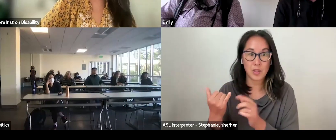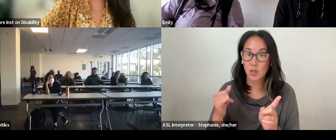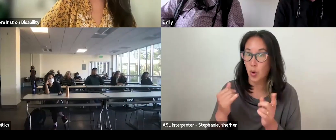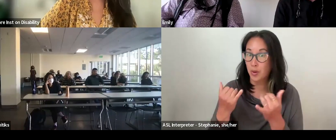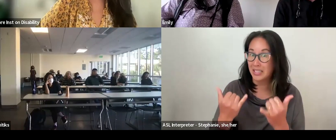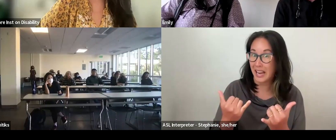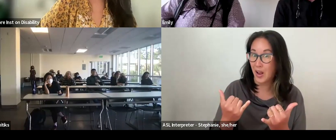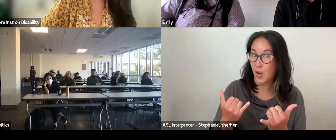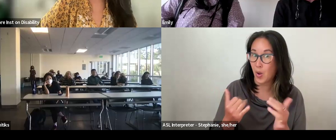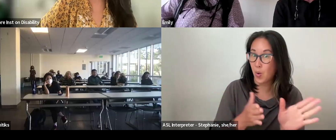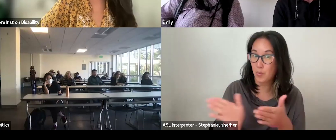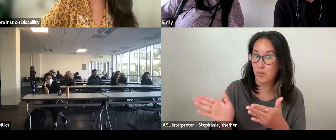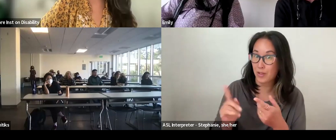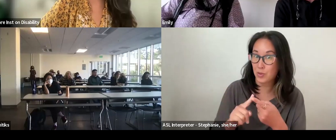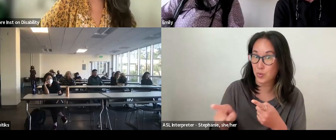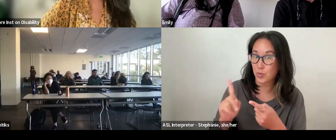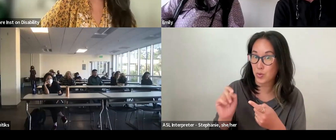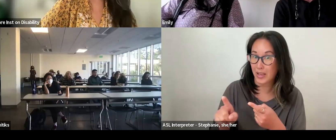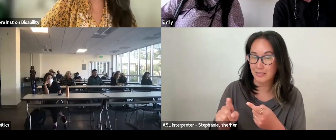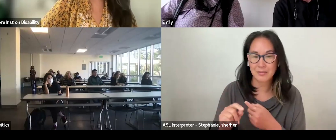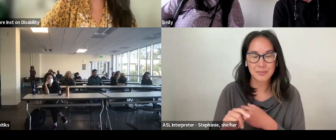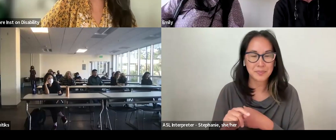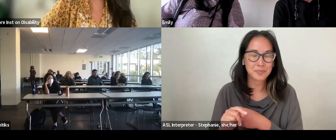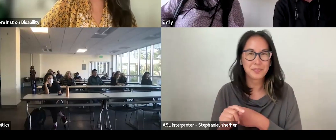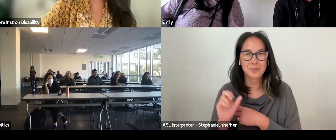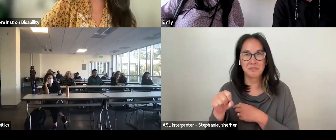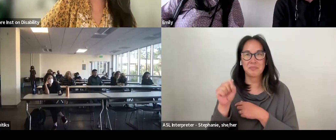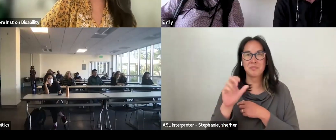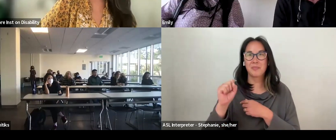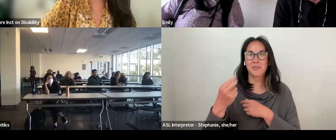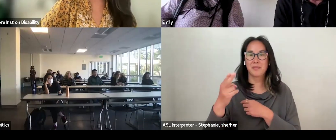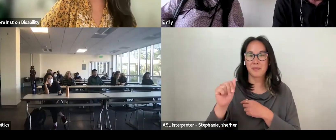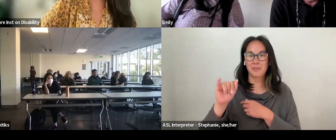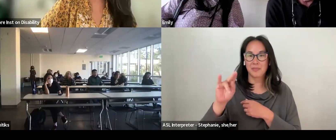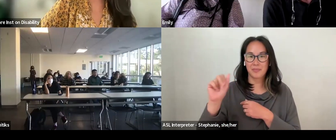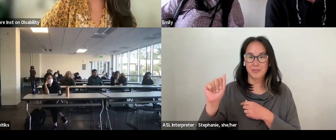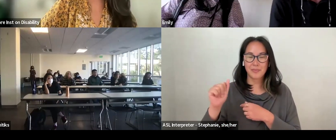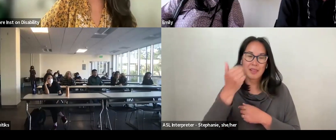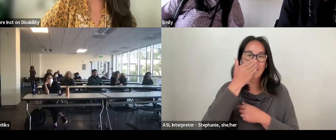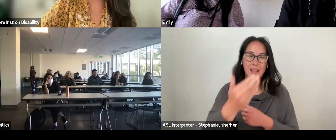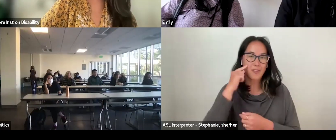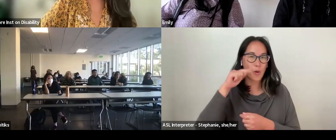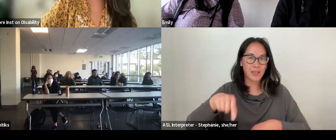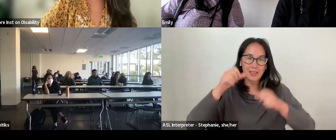Yes. Okay, great. Yeah, yeah. So thank you for this incredibly thoughtful discussion.